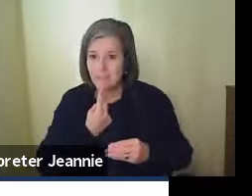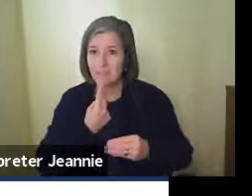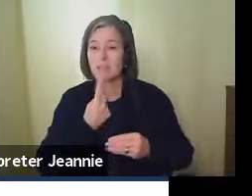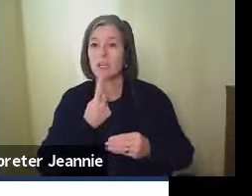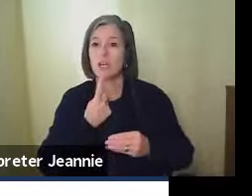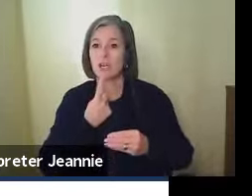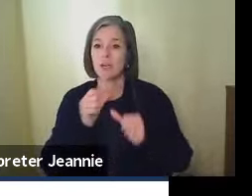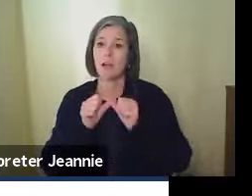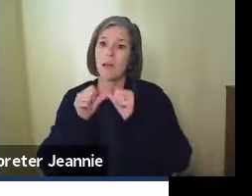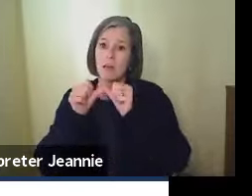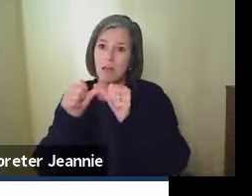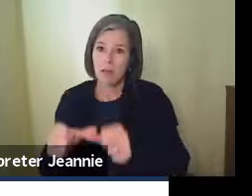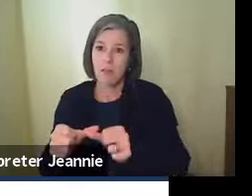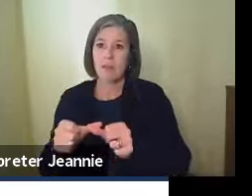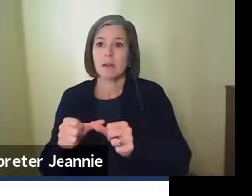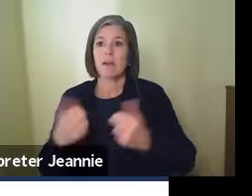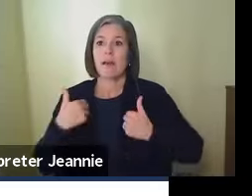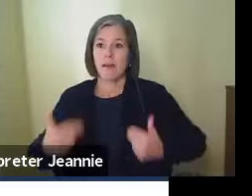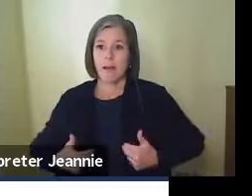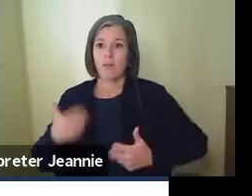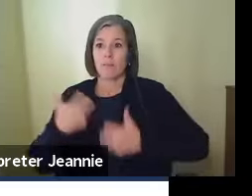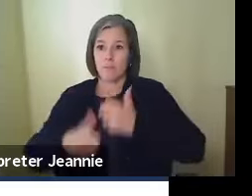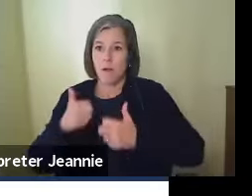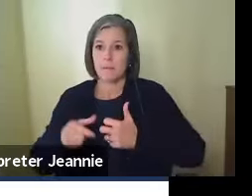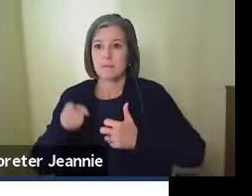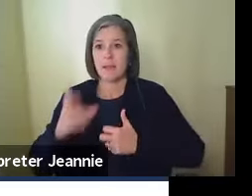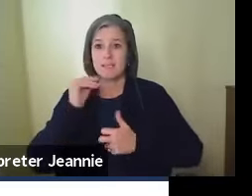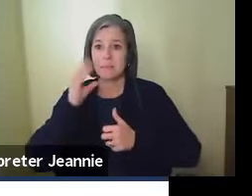health consequences that people have for the rest of their life because they had COVID-19.